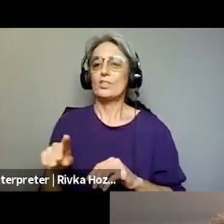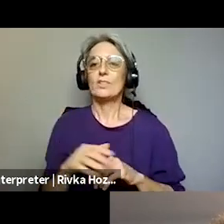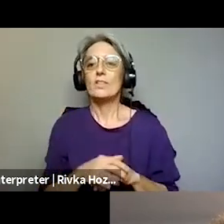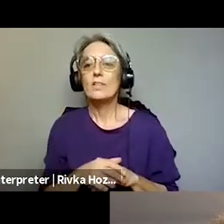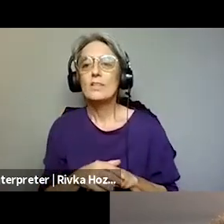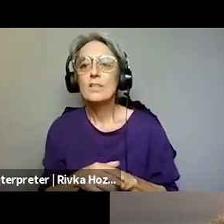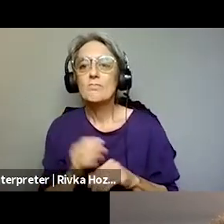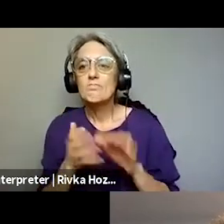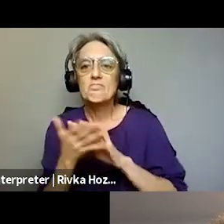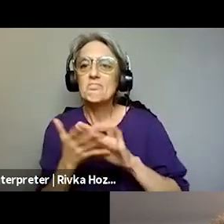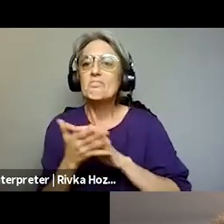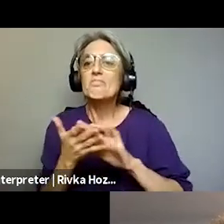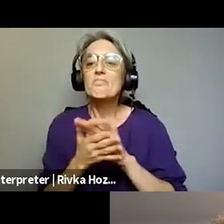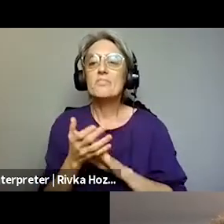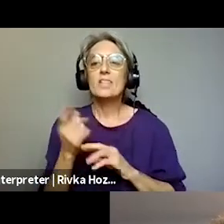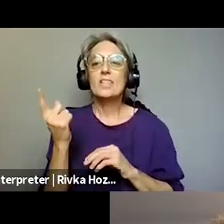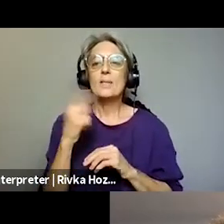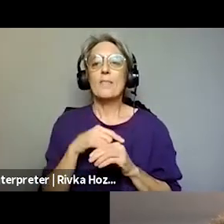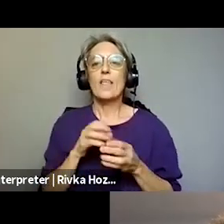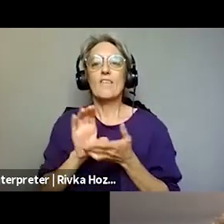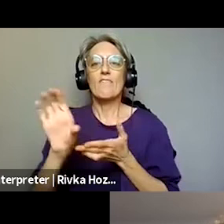funds a lot of training programs and you know throughout whether it's day one,